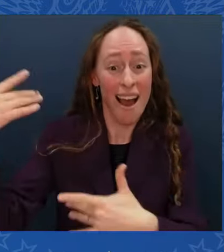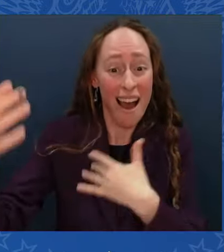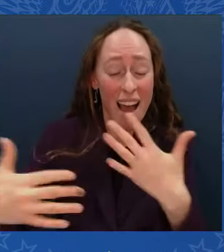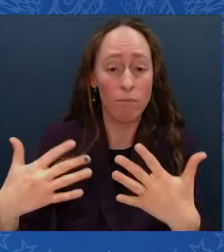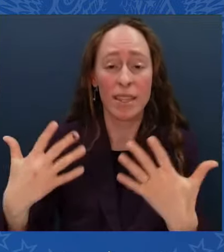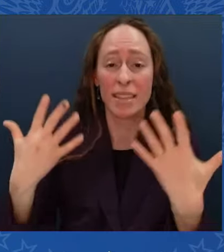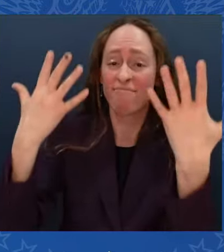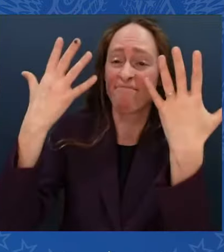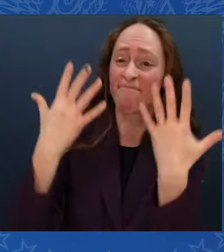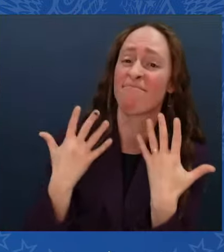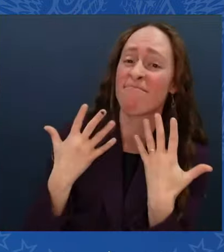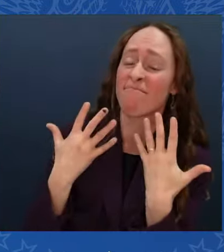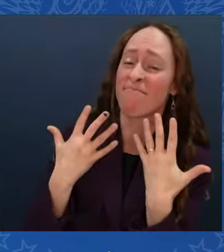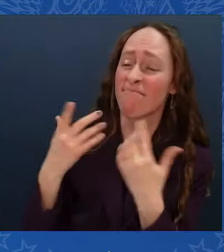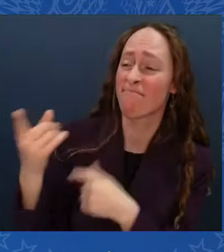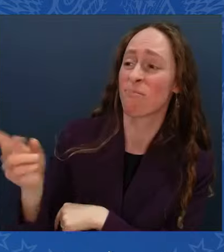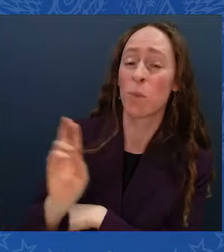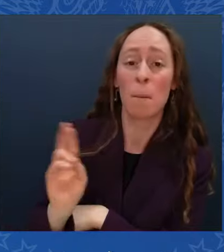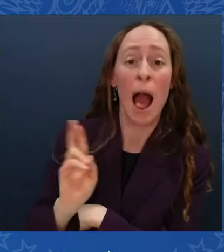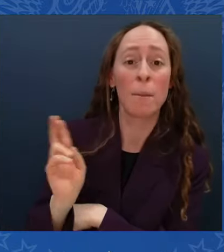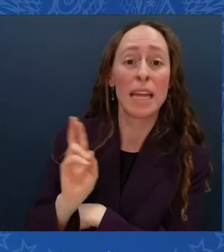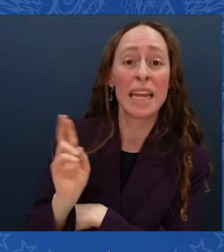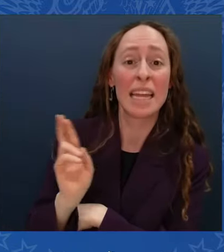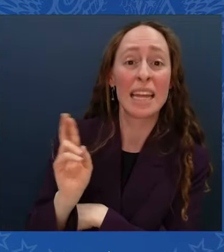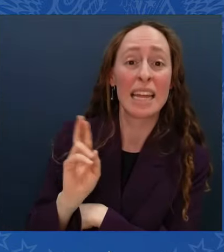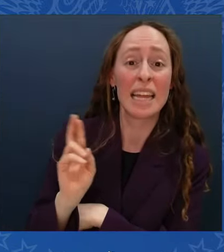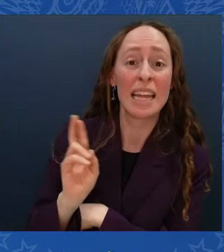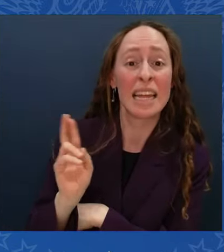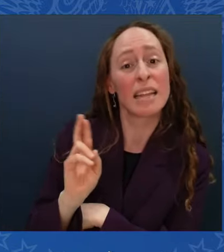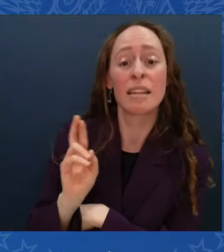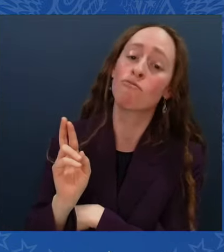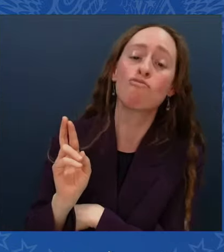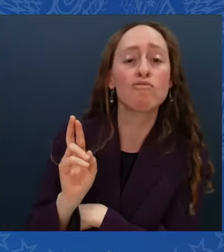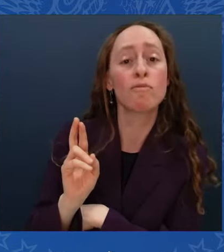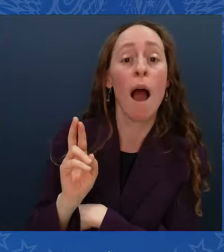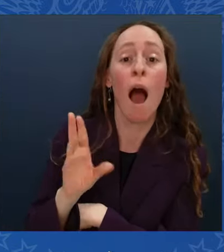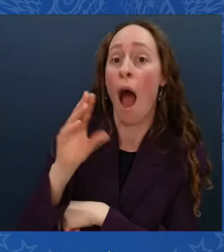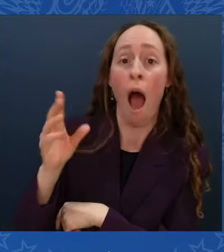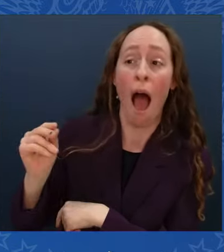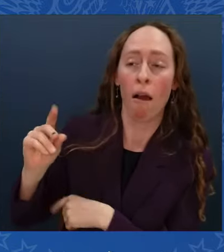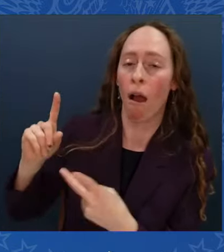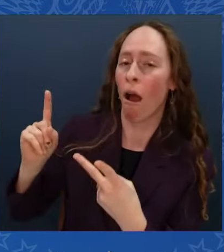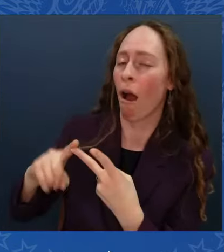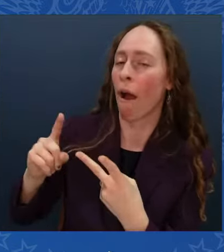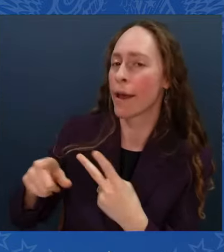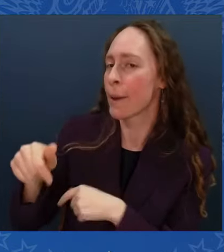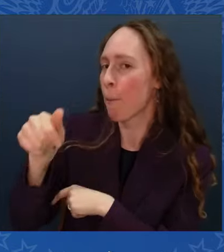and special interests stepped in and sued us. And the Supreme Court blocked it. They blocked it. But that didn't stop me.